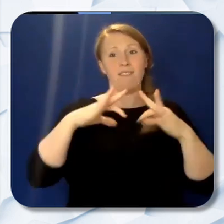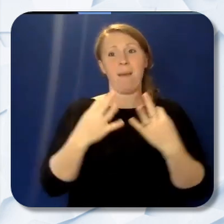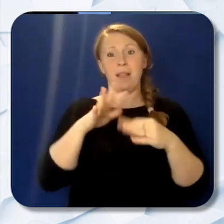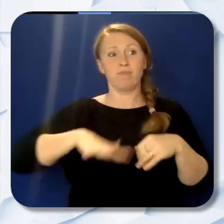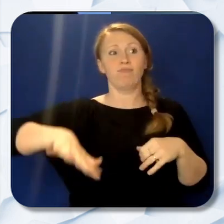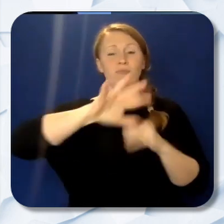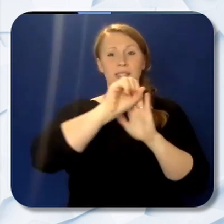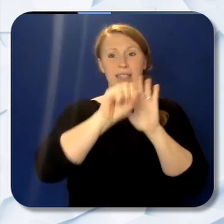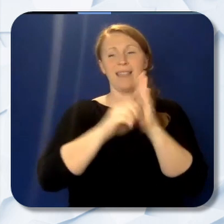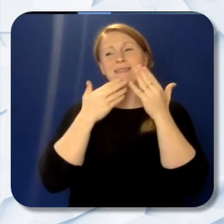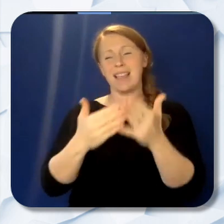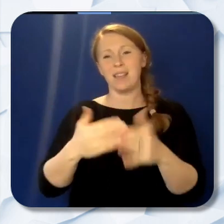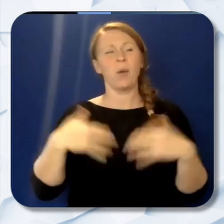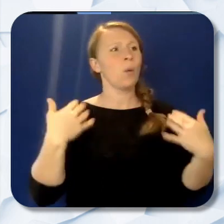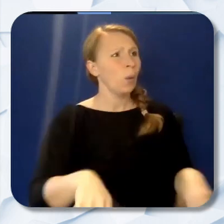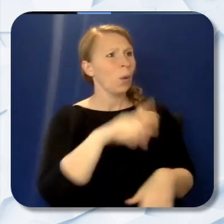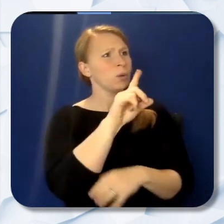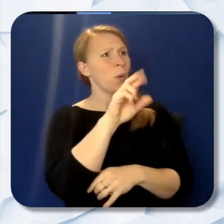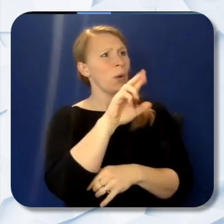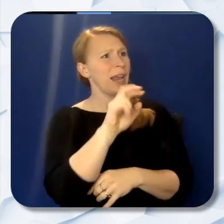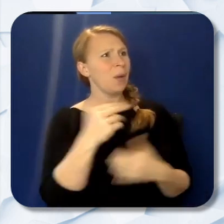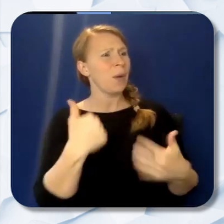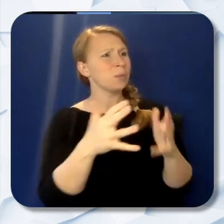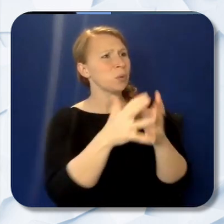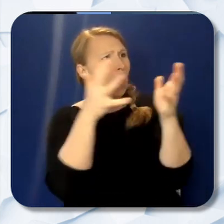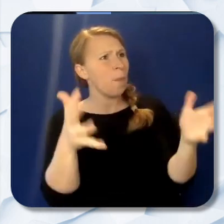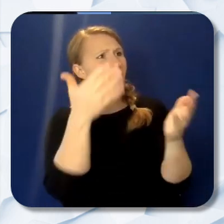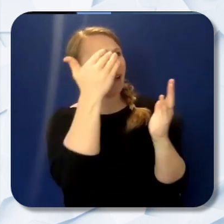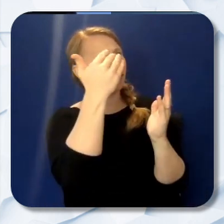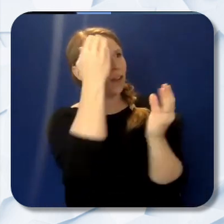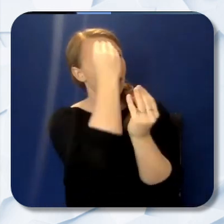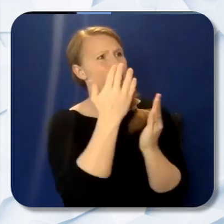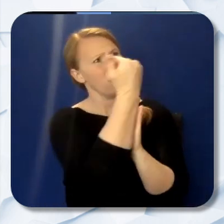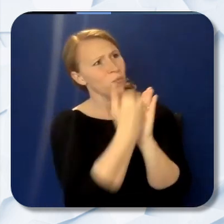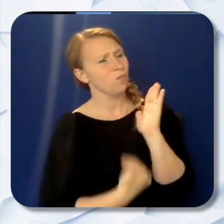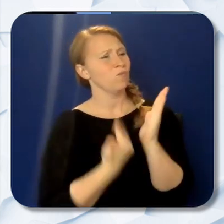Dareen. What a wealth of resources you've offered here today. Thank you so much, and our LEAs and